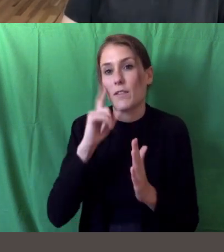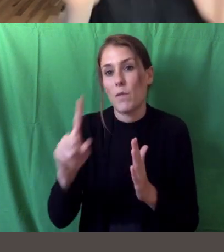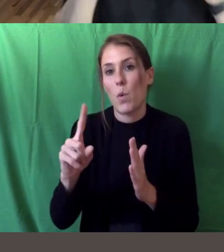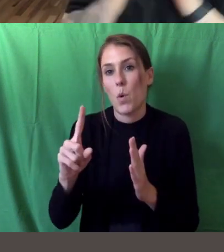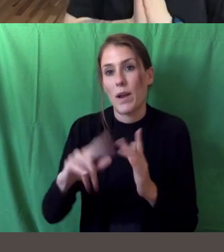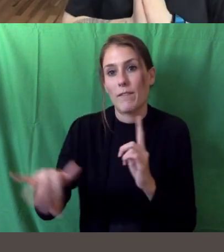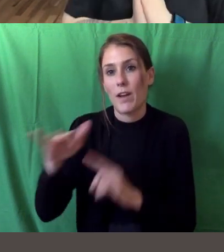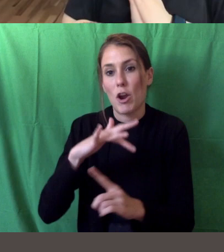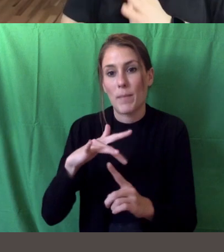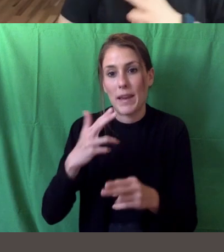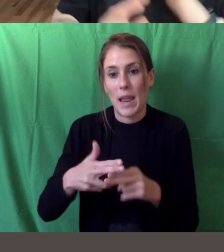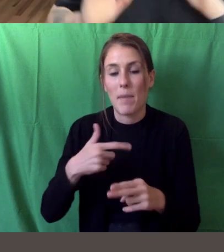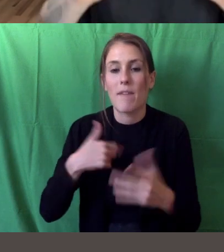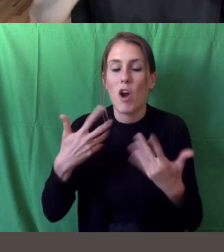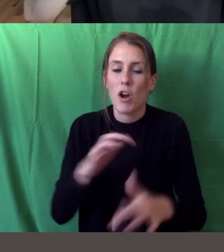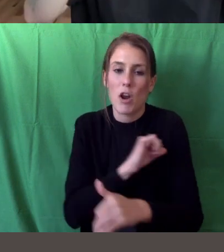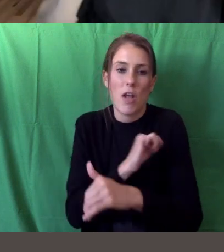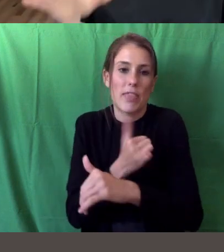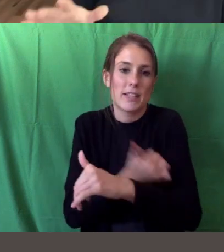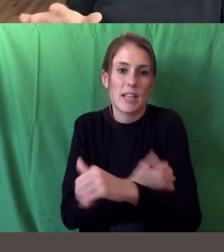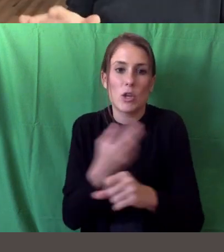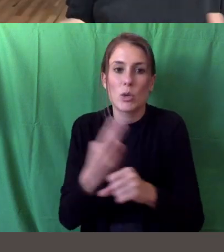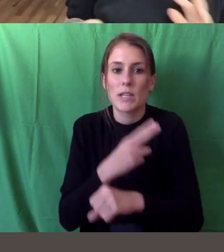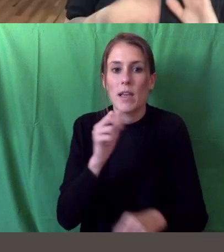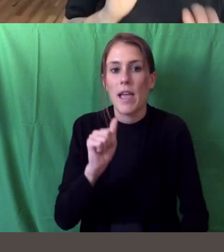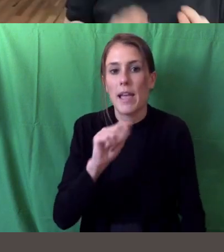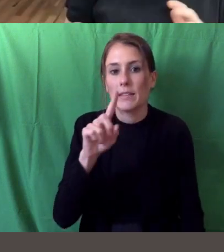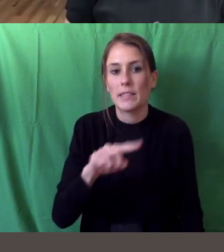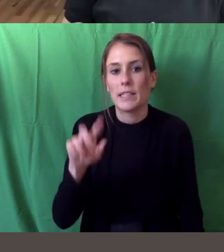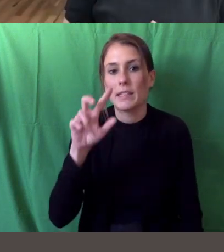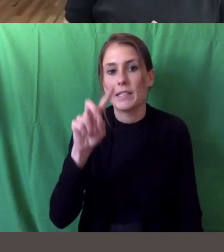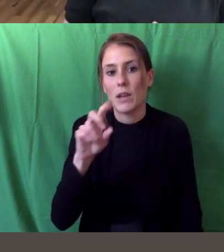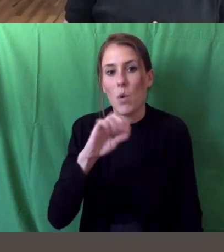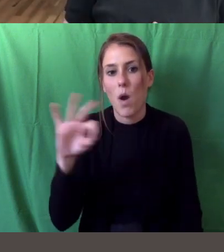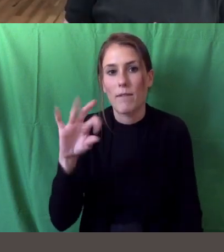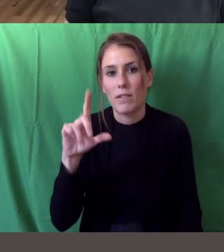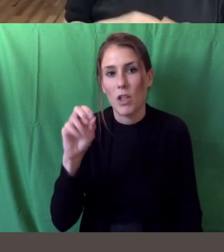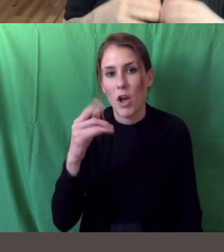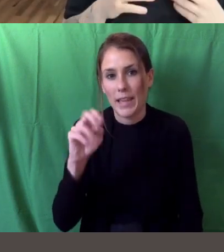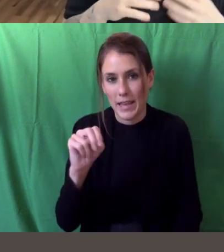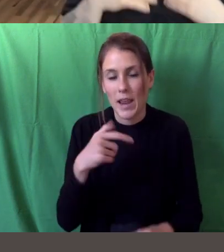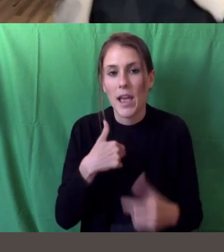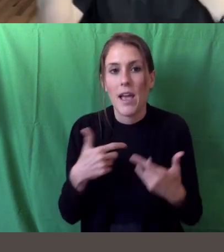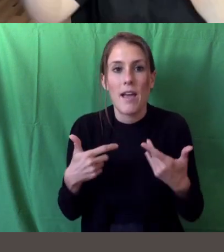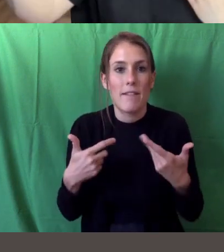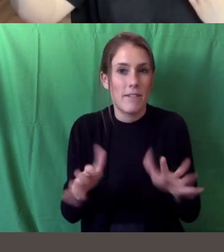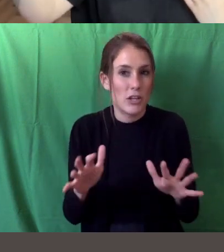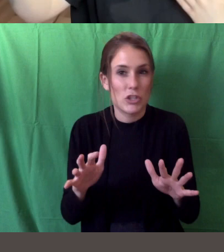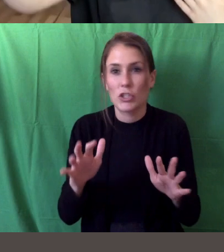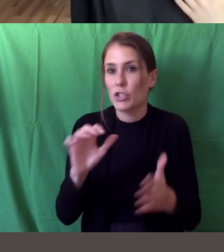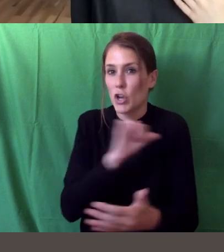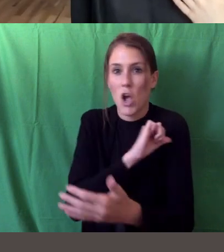I've already authenticated on Azure using azd. I typed azd auth login earlier and I authenticated in the browser.